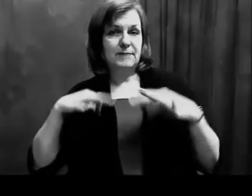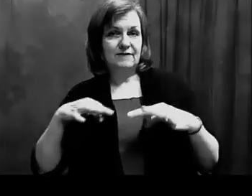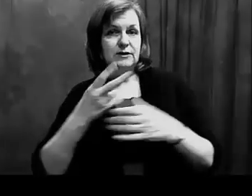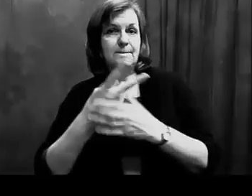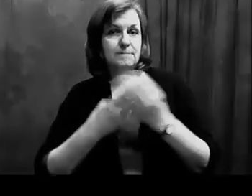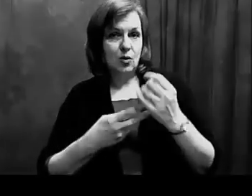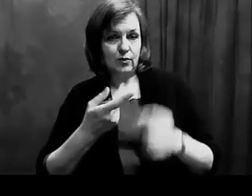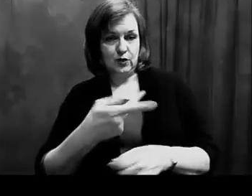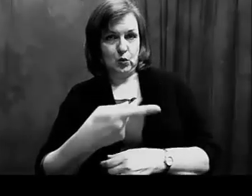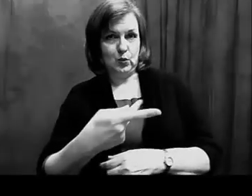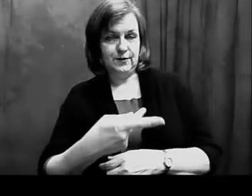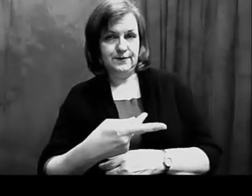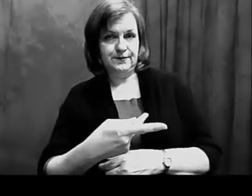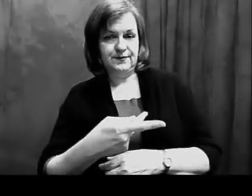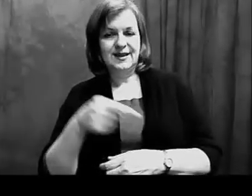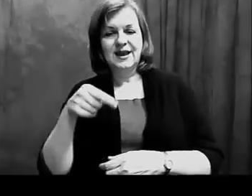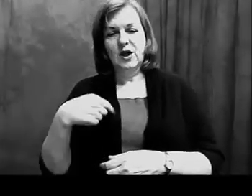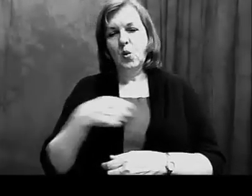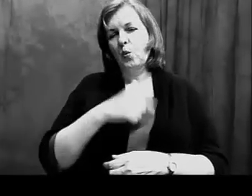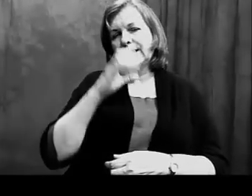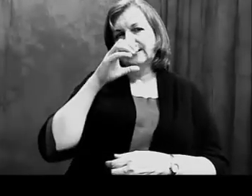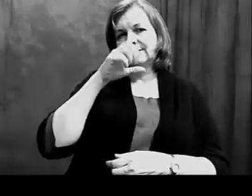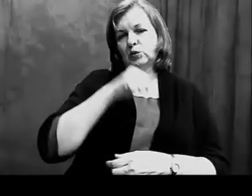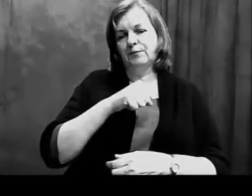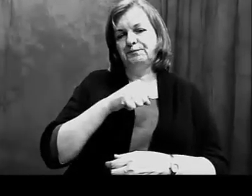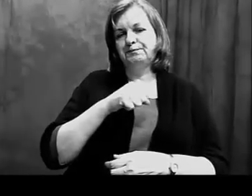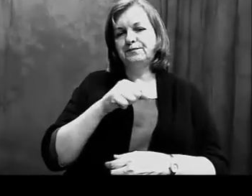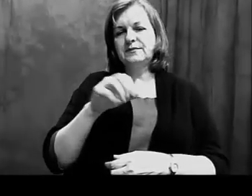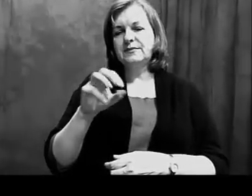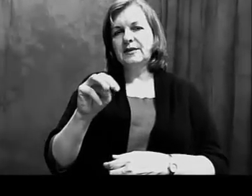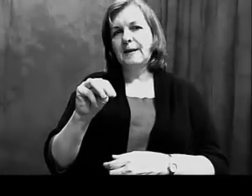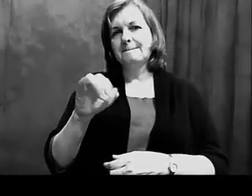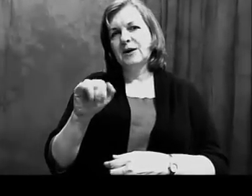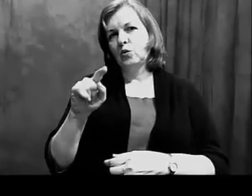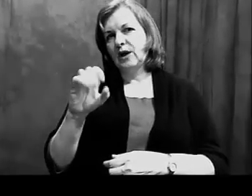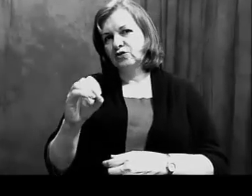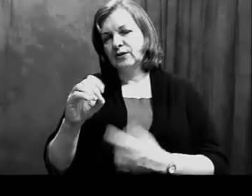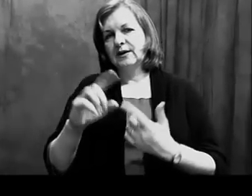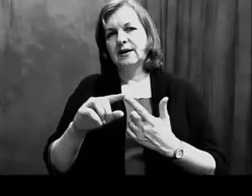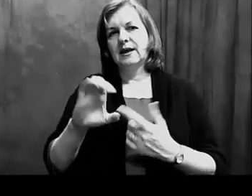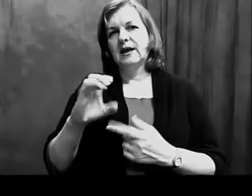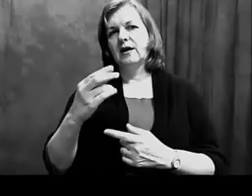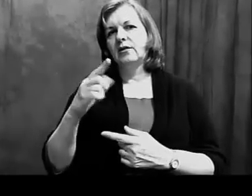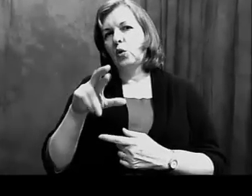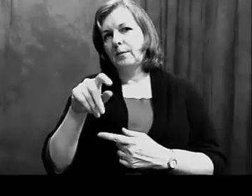if you have a symbiotic relationship with someone you're relationship is mutually beneficial